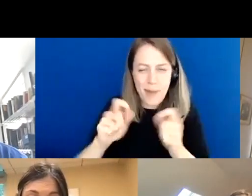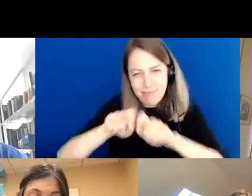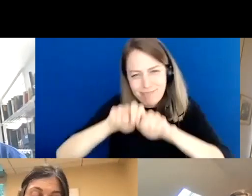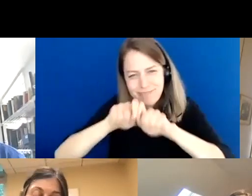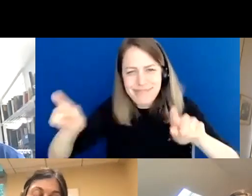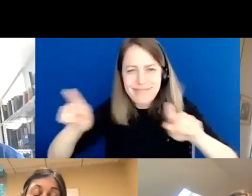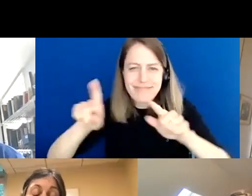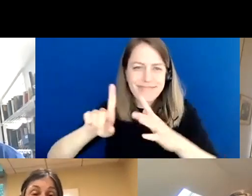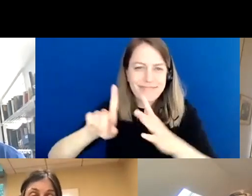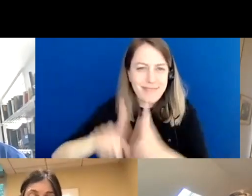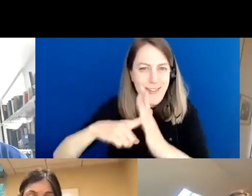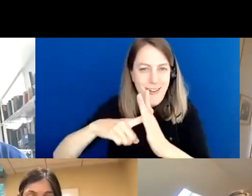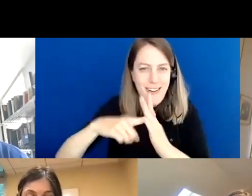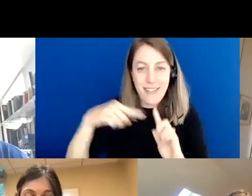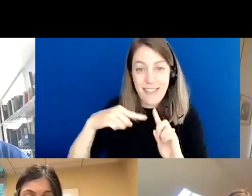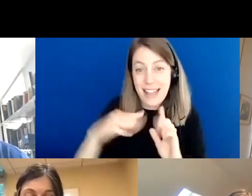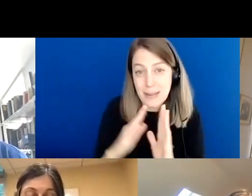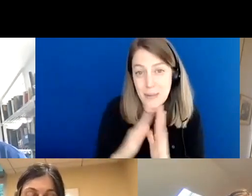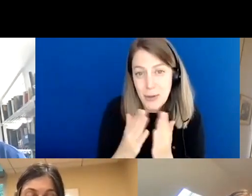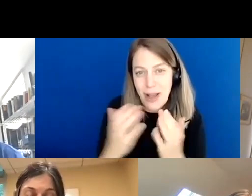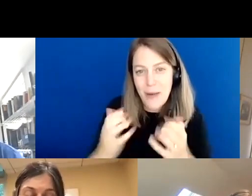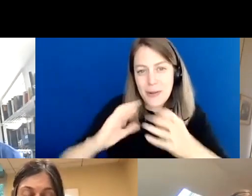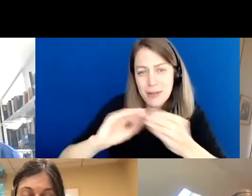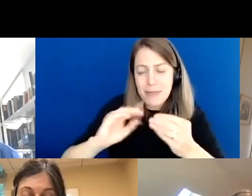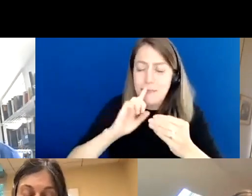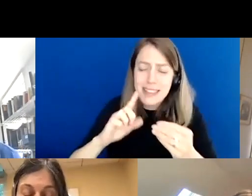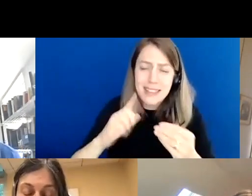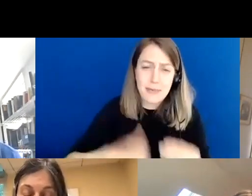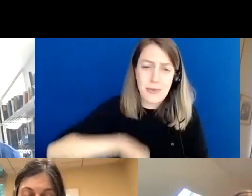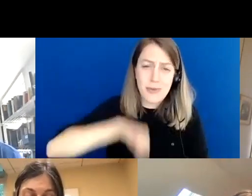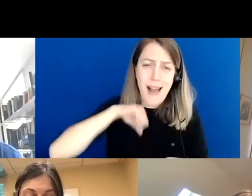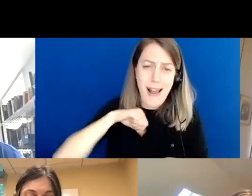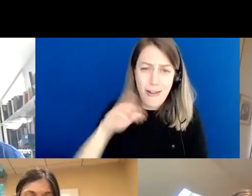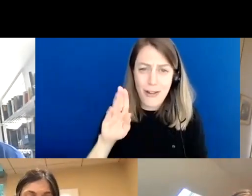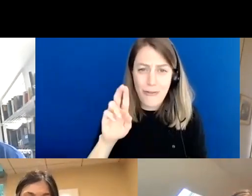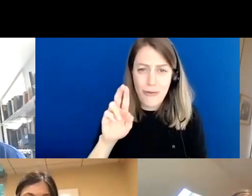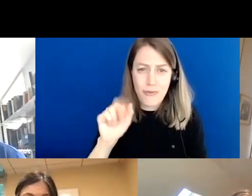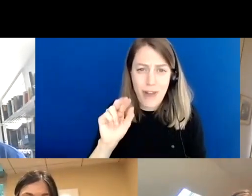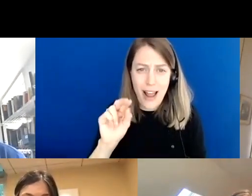I just want to say how proud I am at Brandeis University Press to be publishing this book.